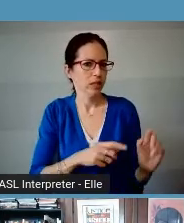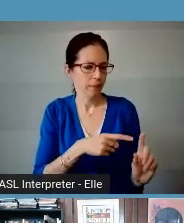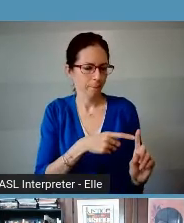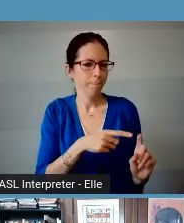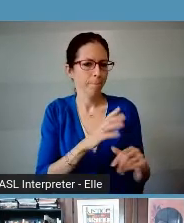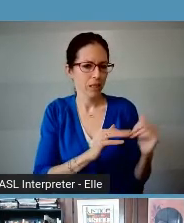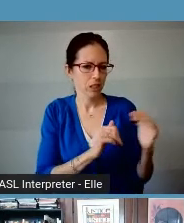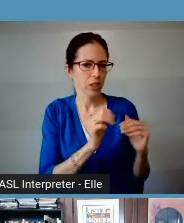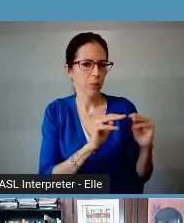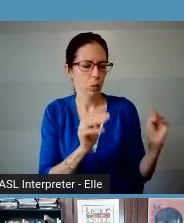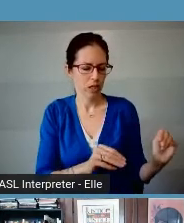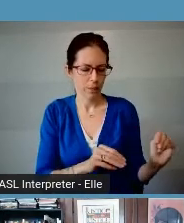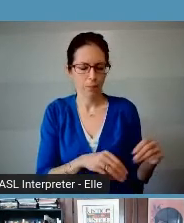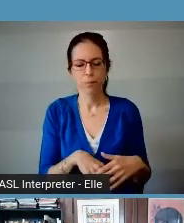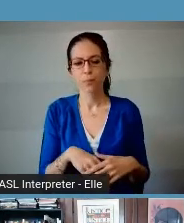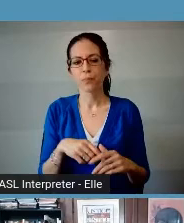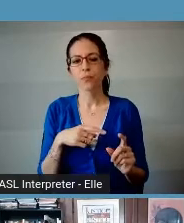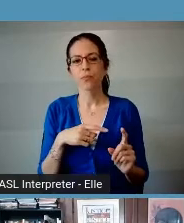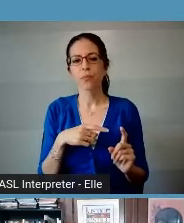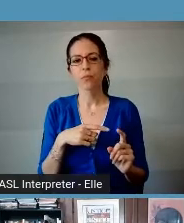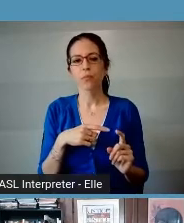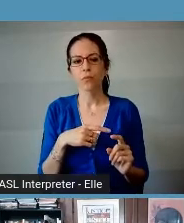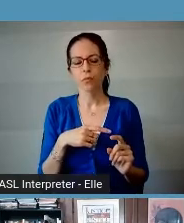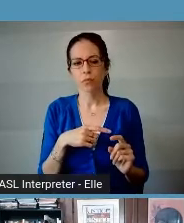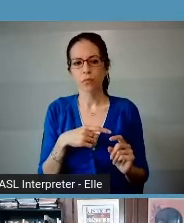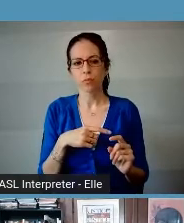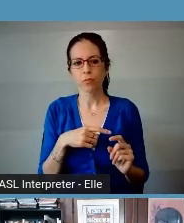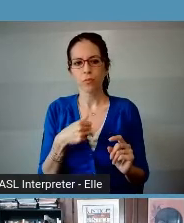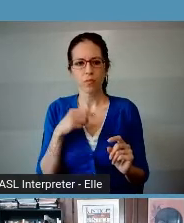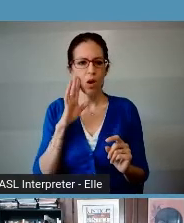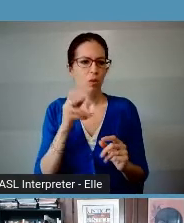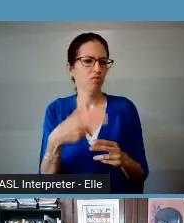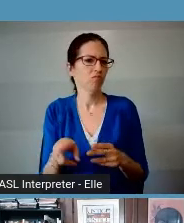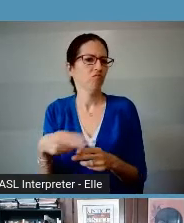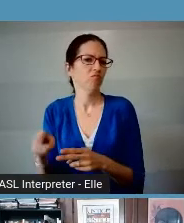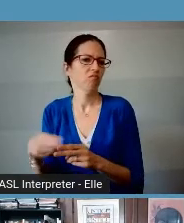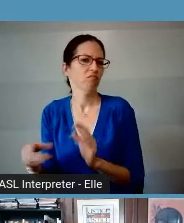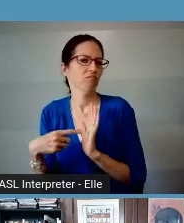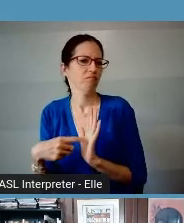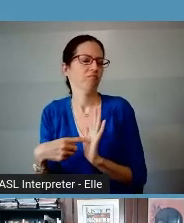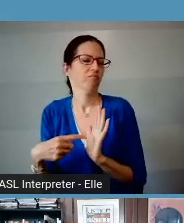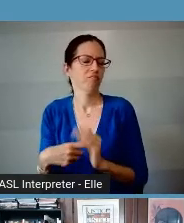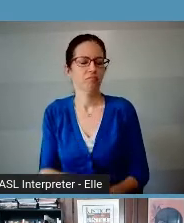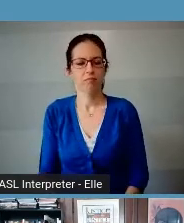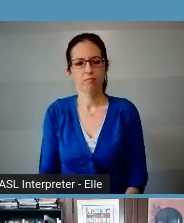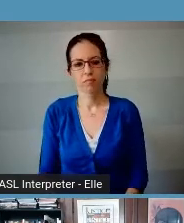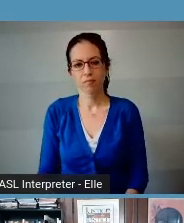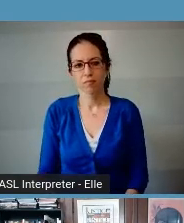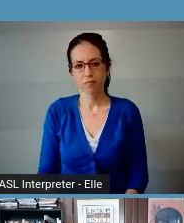I will give you a quick tour of a couple of those. We have a memorial to the lynching